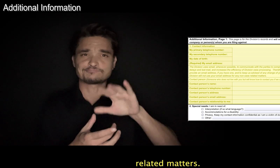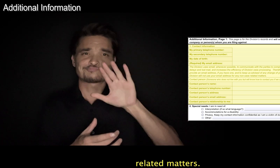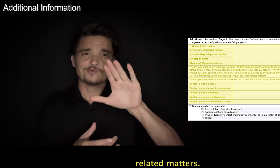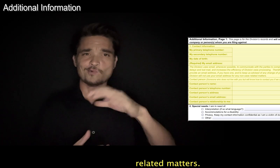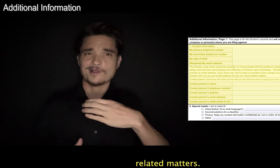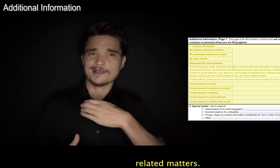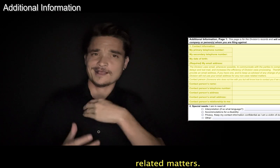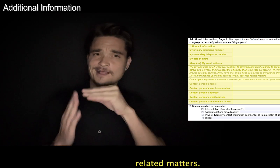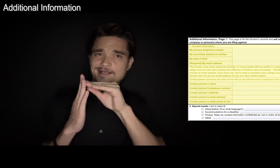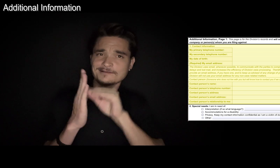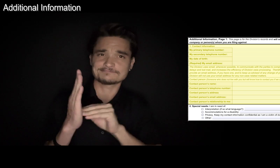related matters.